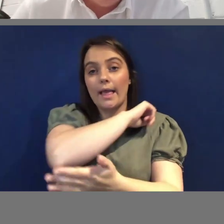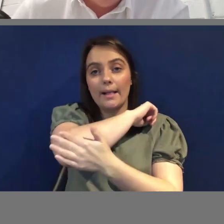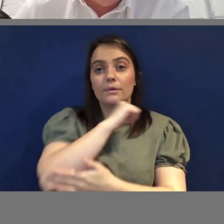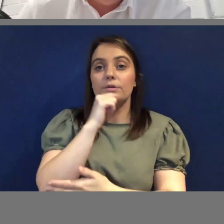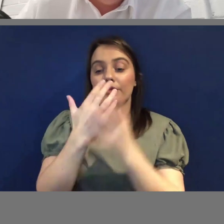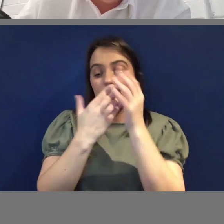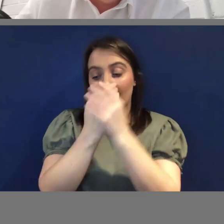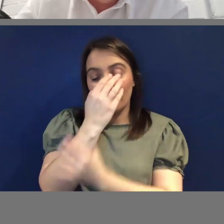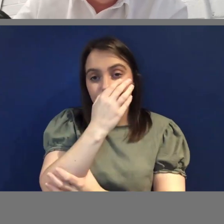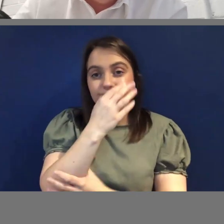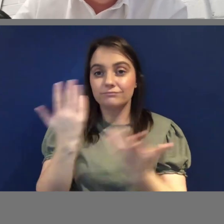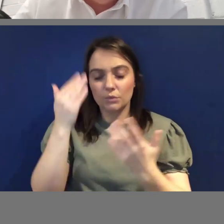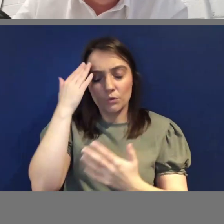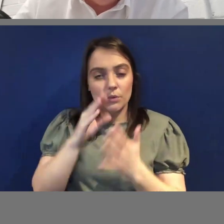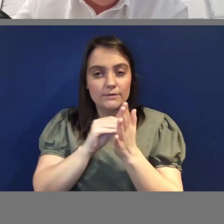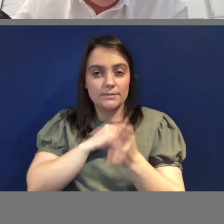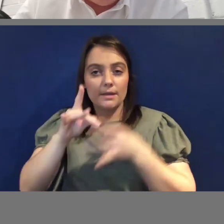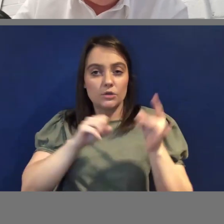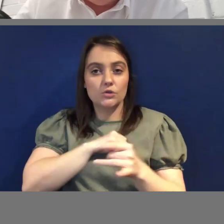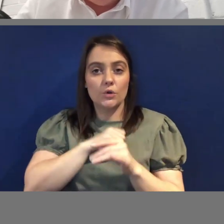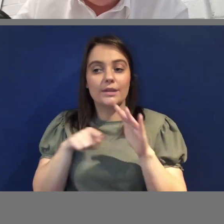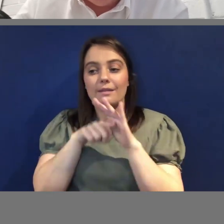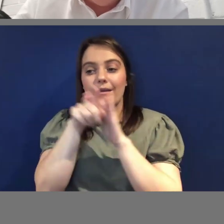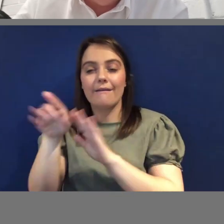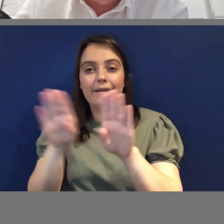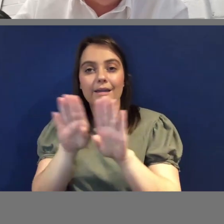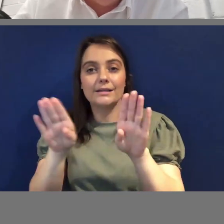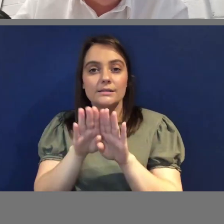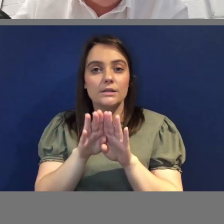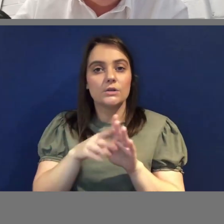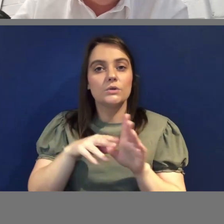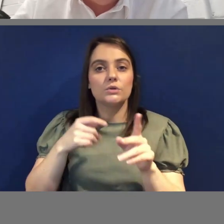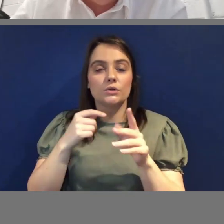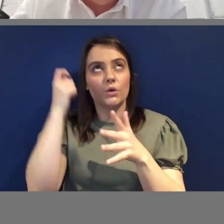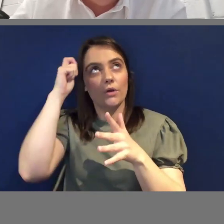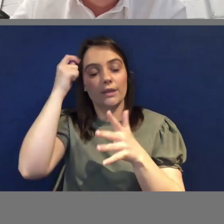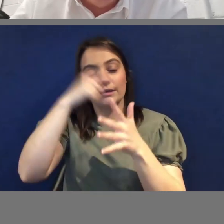that the design of the exit doors um addresses all of those requirements and meets all the of the